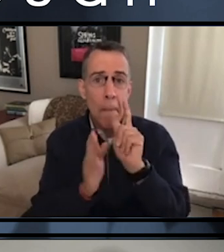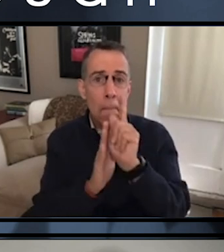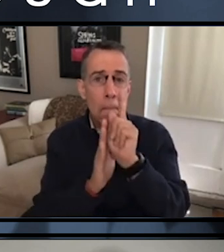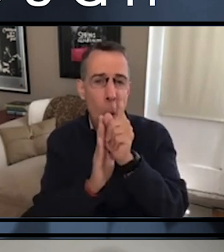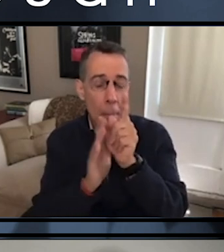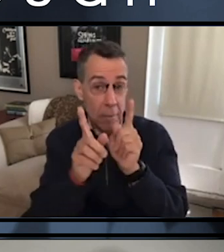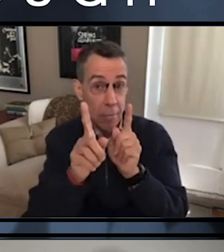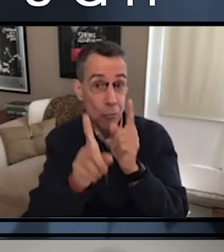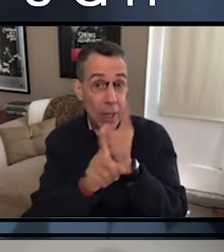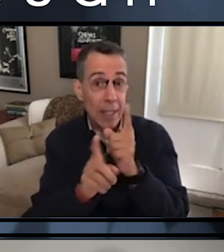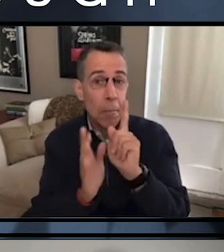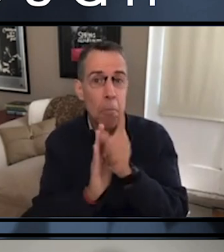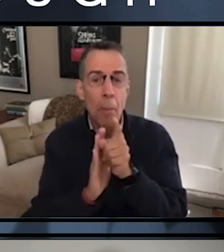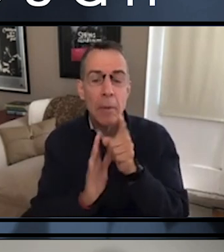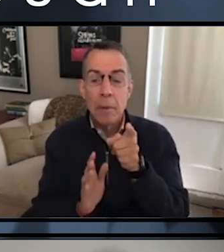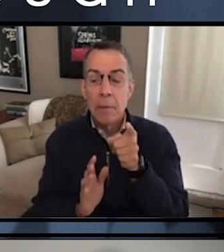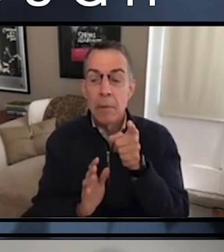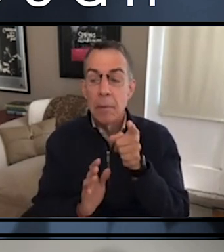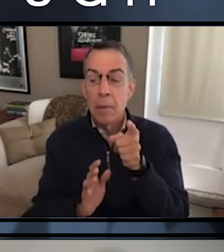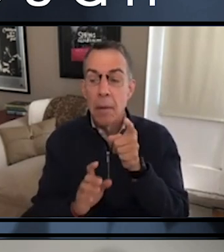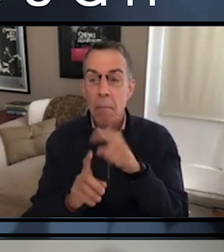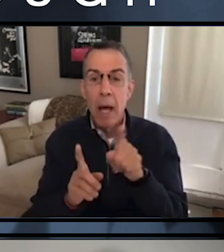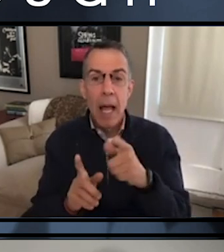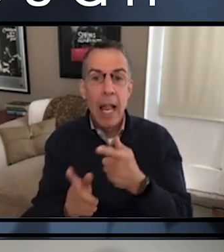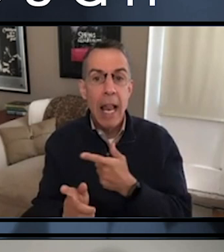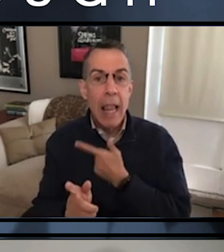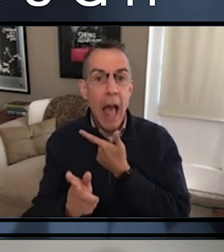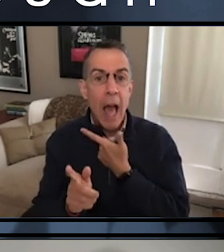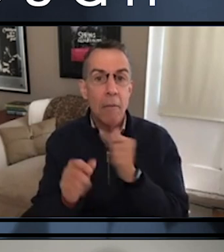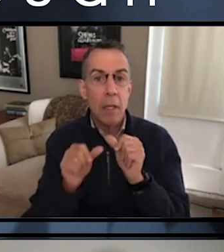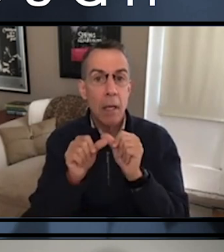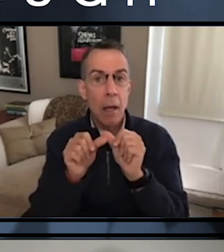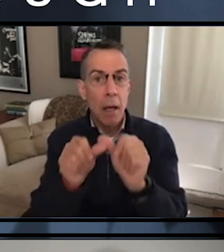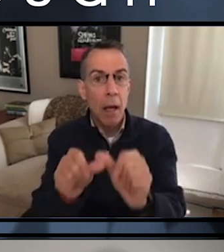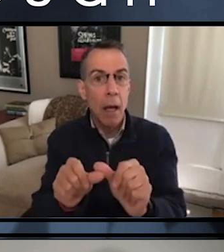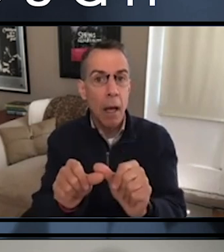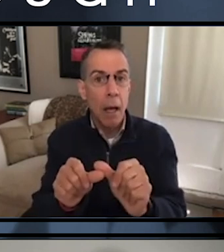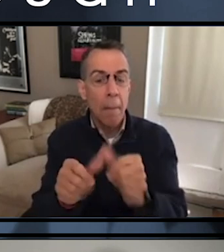capturing this beautiful moment, but their lives go on. Have you thought